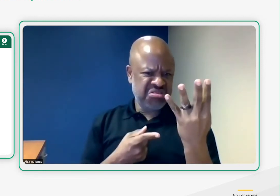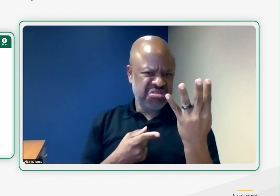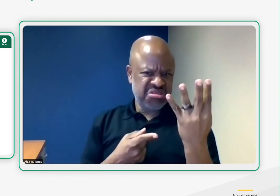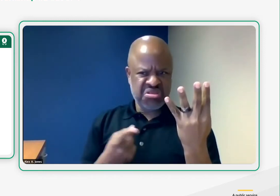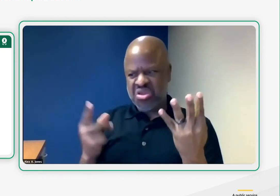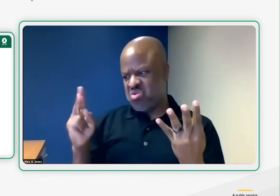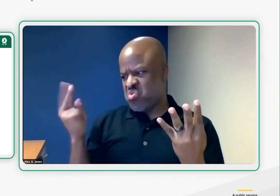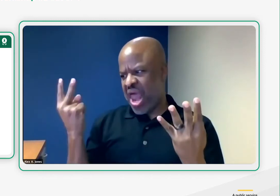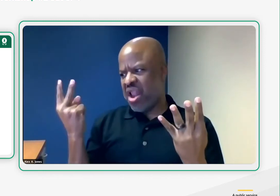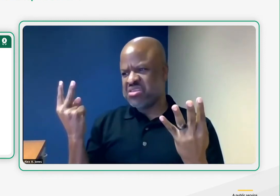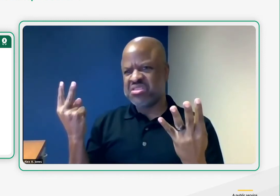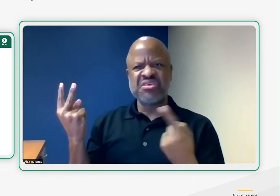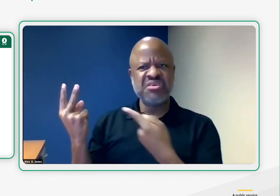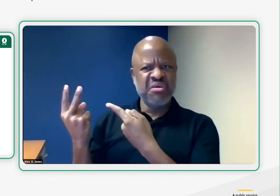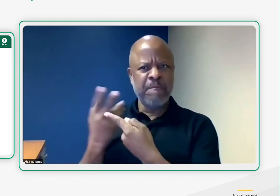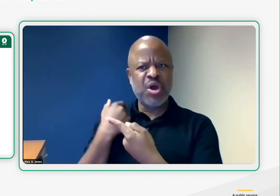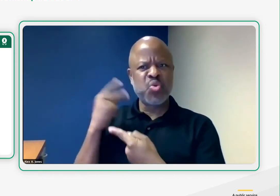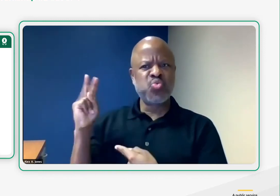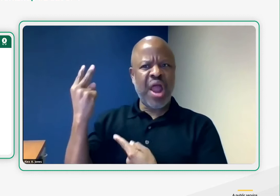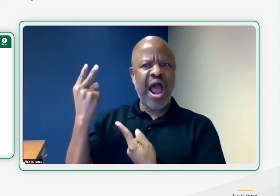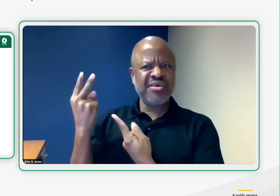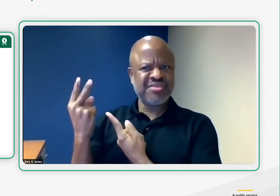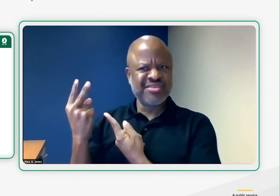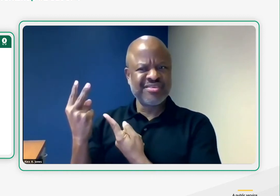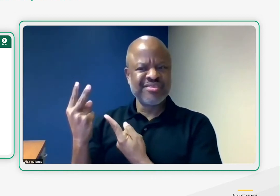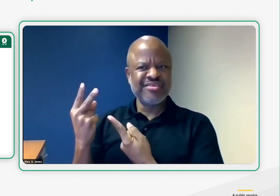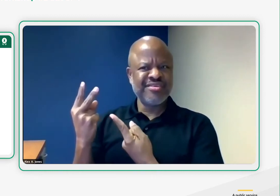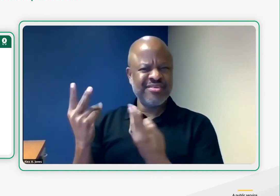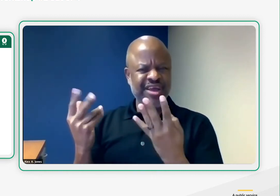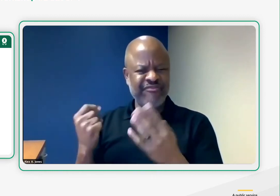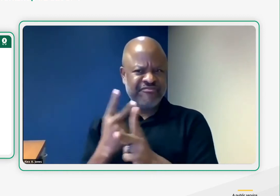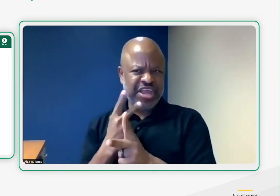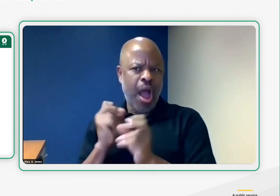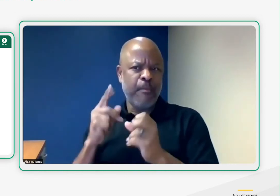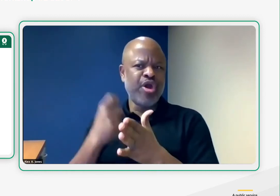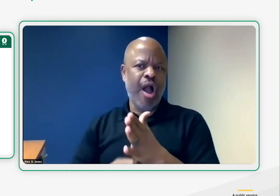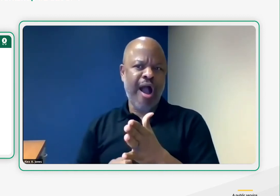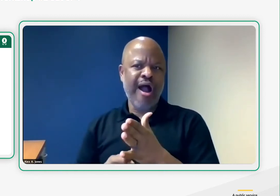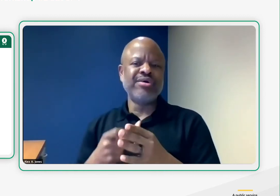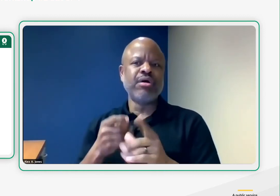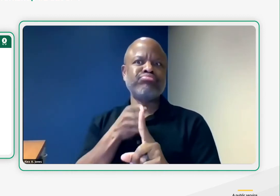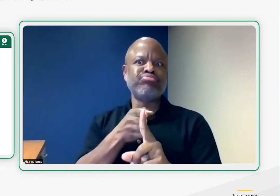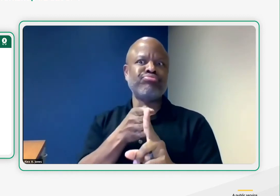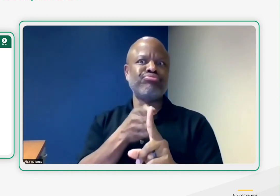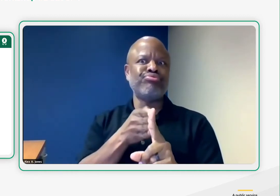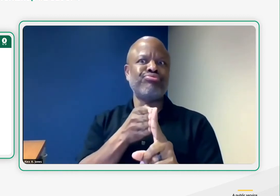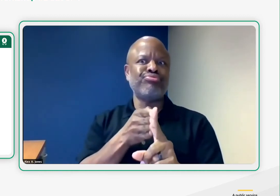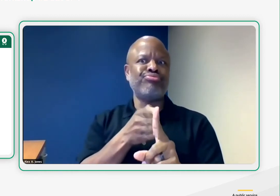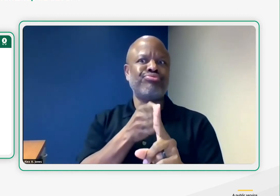And you might think that’s a big price difference between $4 at Starbucks and $2 at Dunkin’ Donuts,